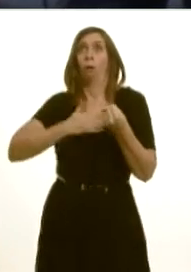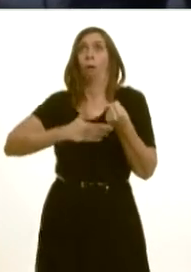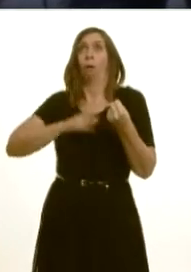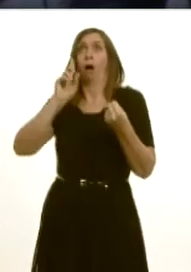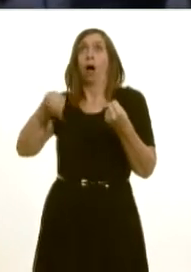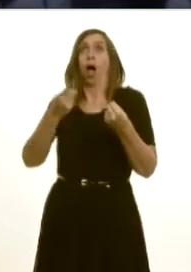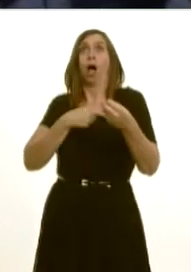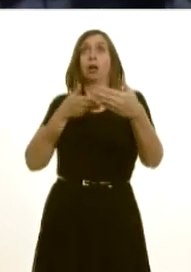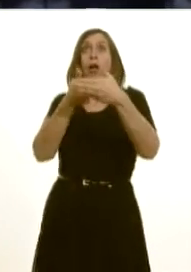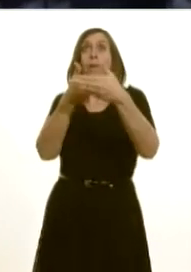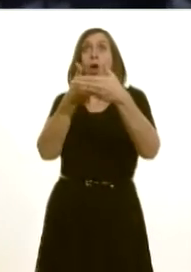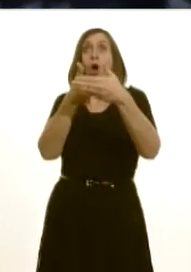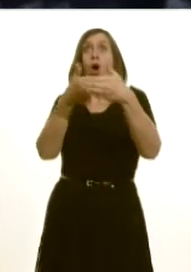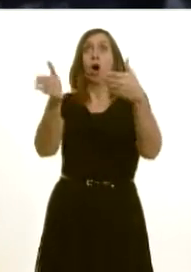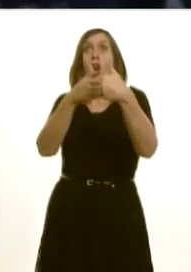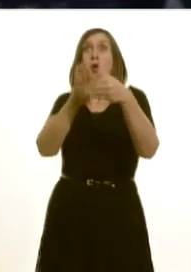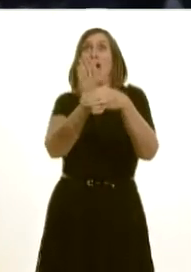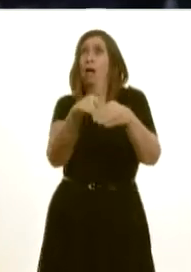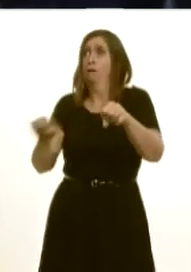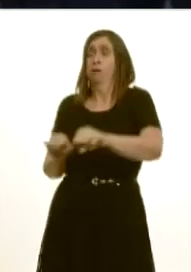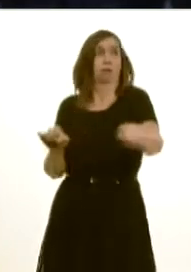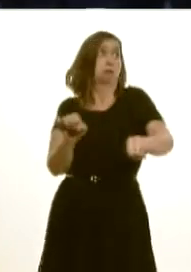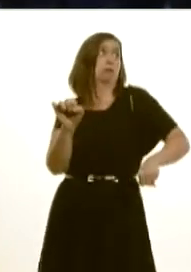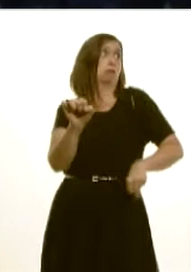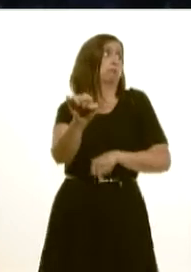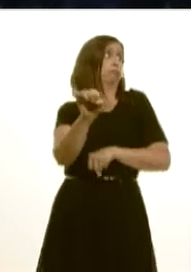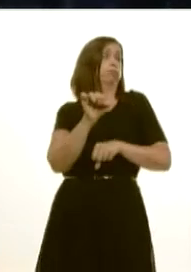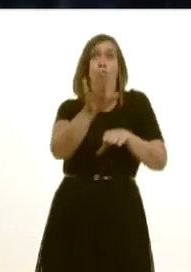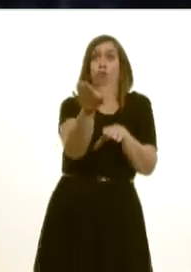the wrong way because they do not realise that a junction is closed, because the signs